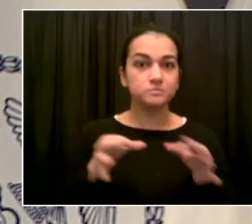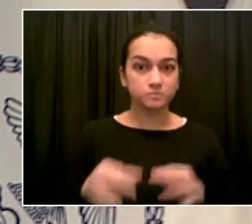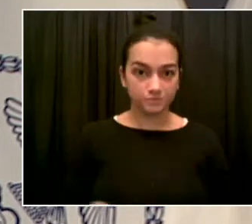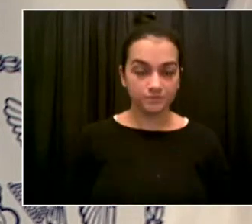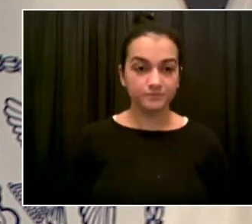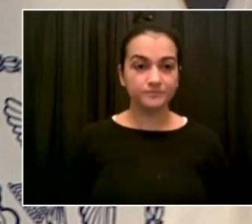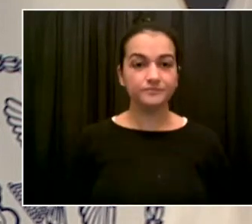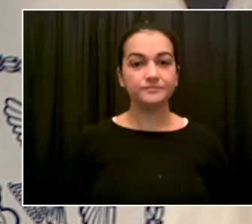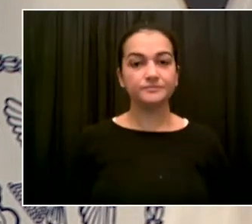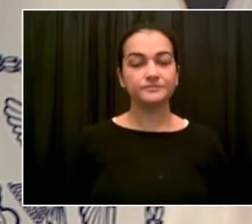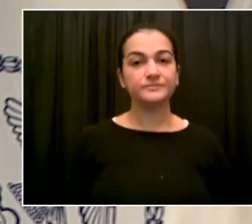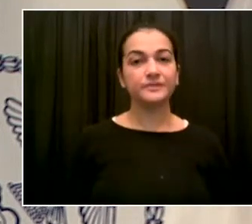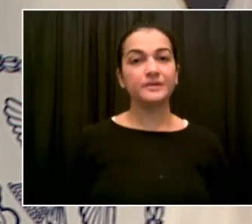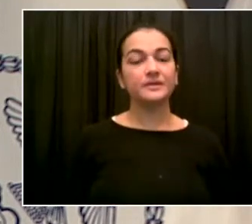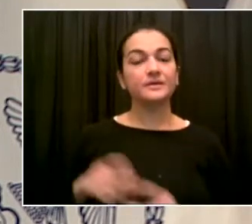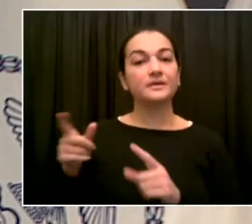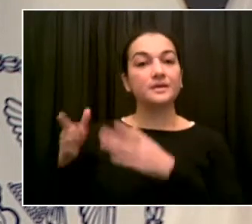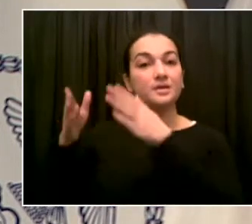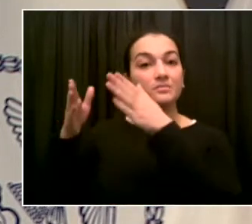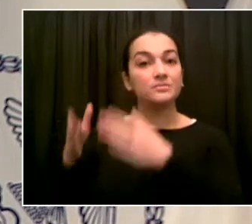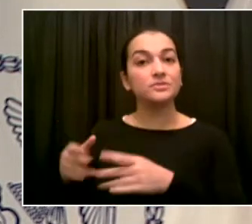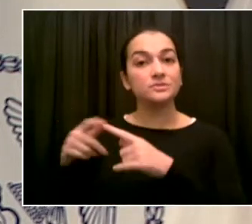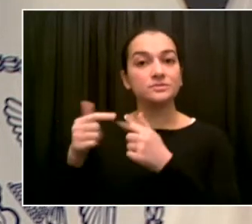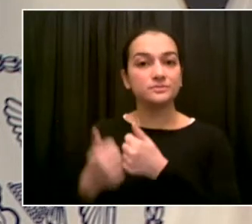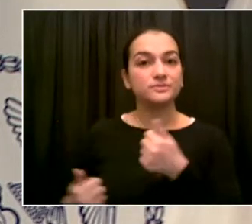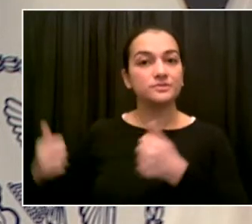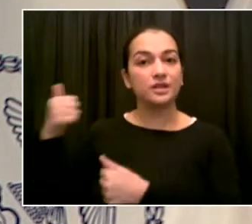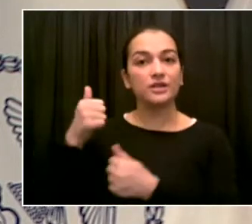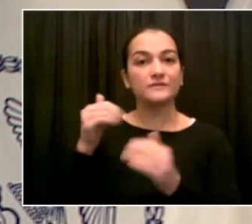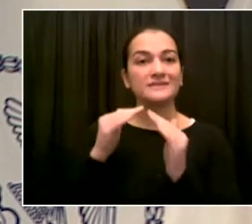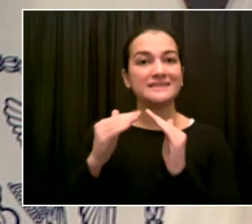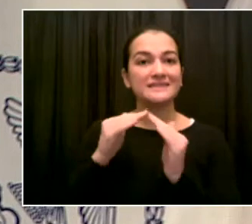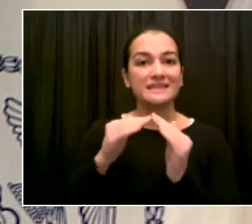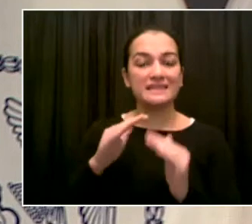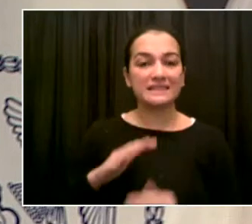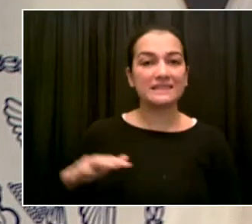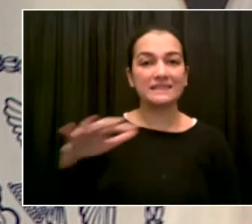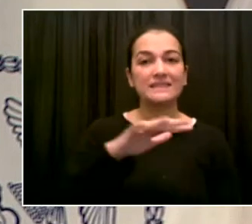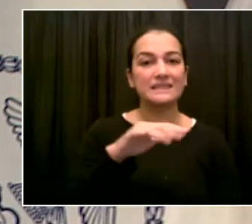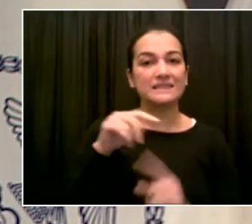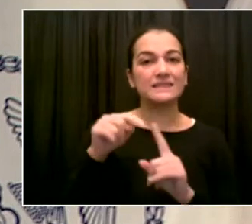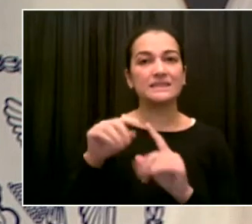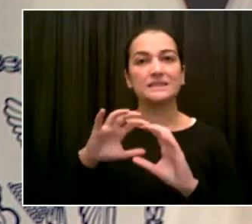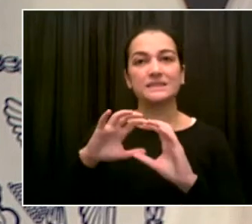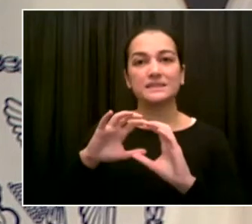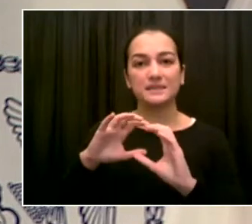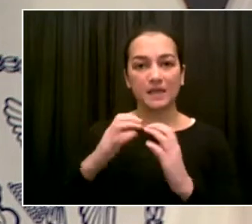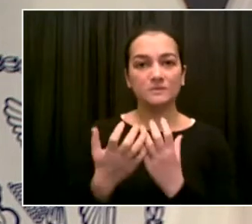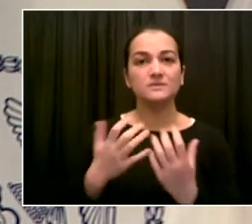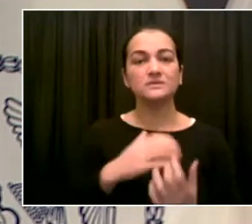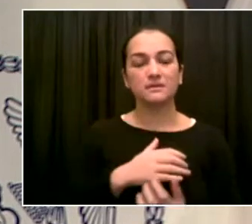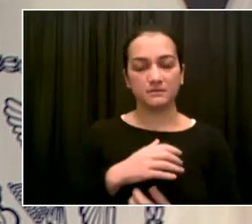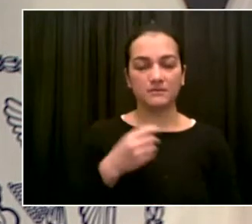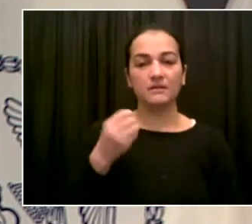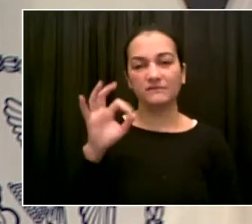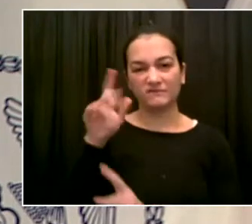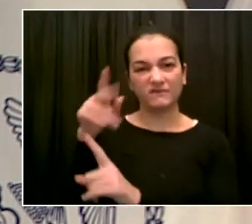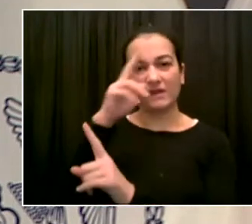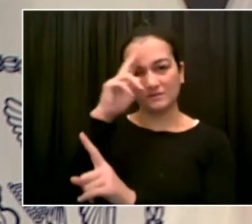INFORMED AND MAKE SURE PEOPLE GET THE BOOSTER. SHE HAS BEEN A